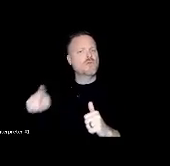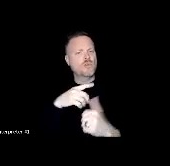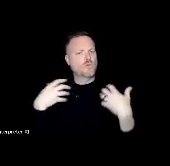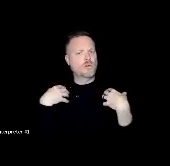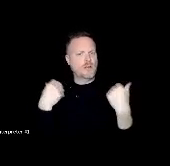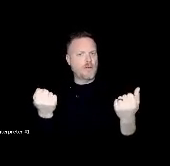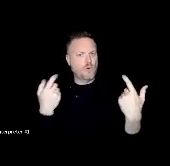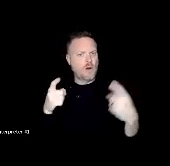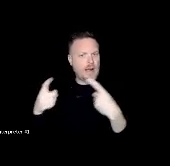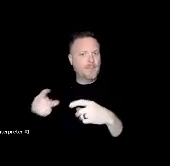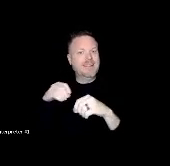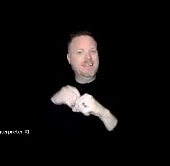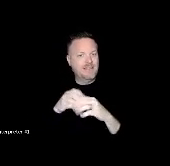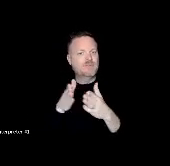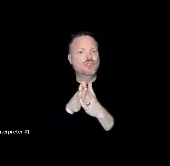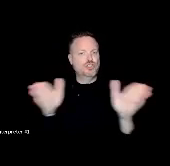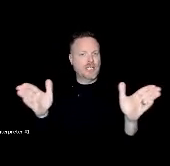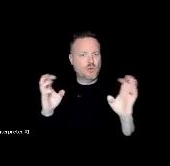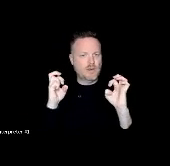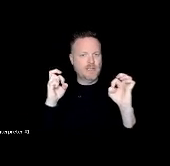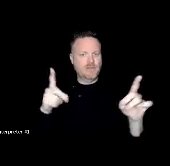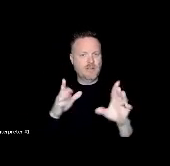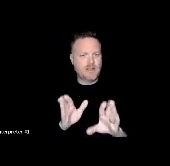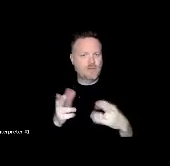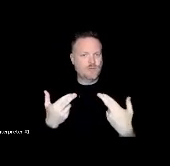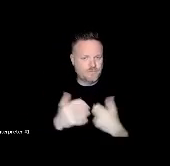in the general Ed classroom. So, we differentiate these because